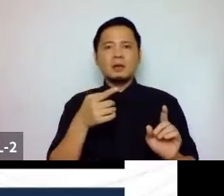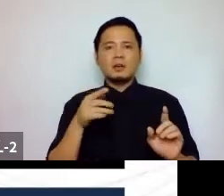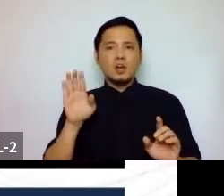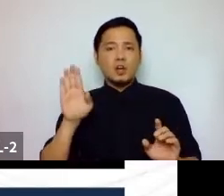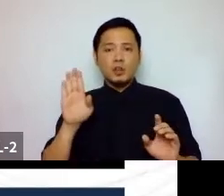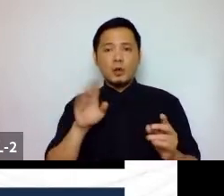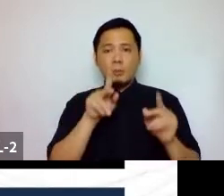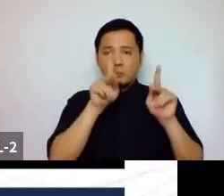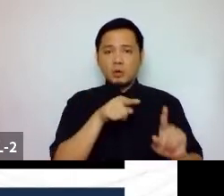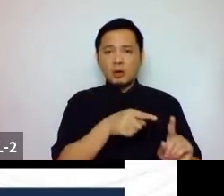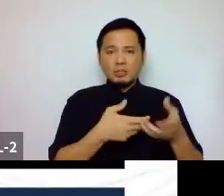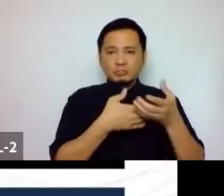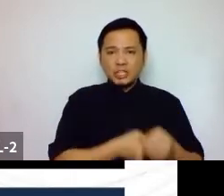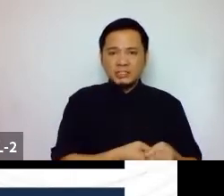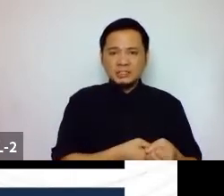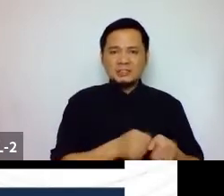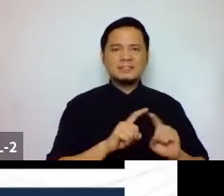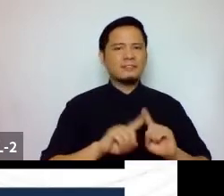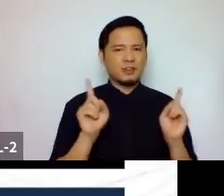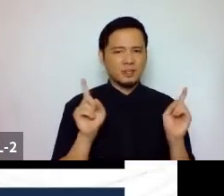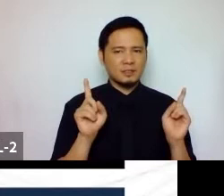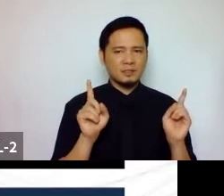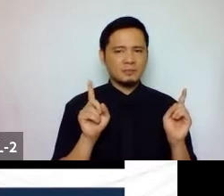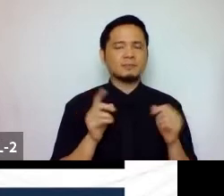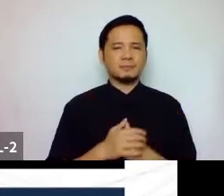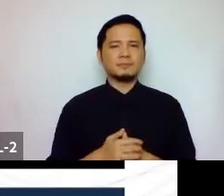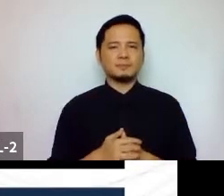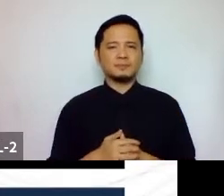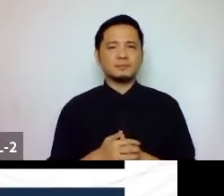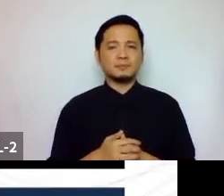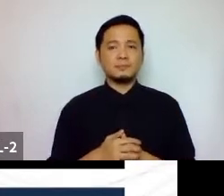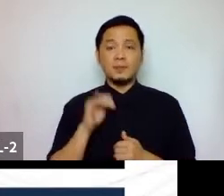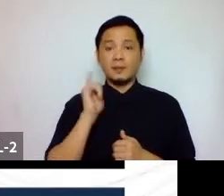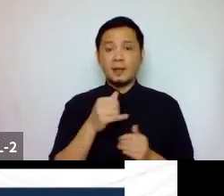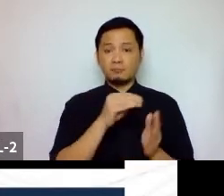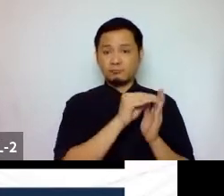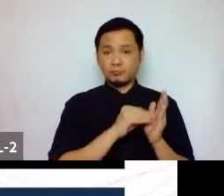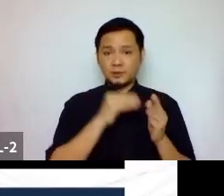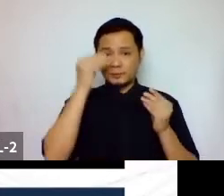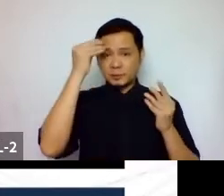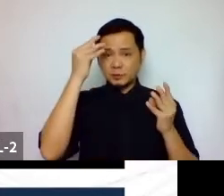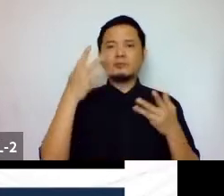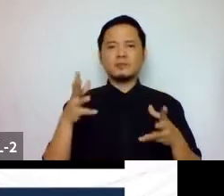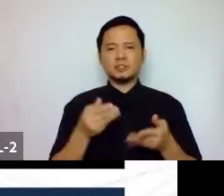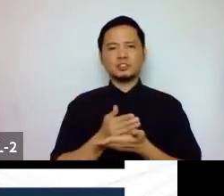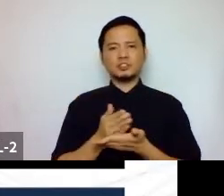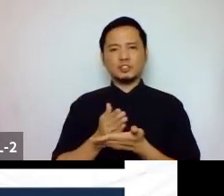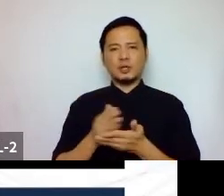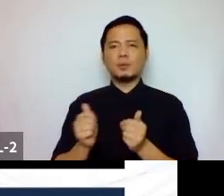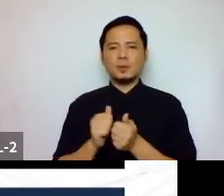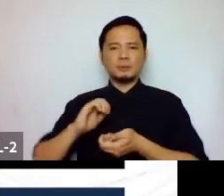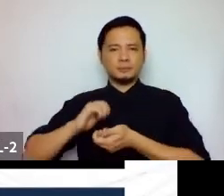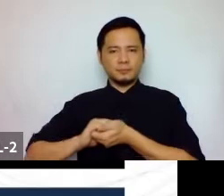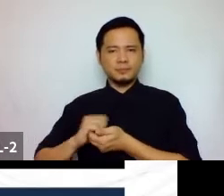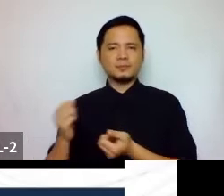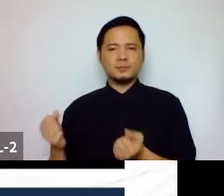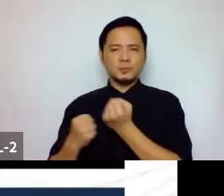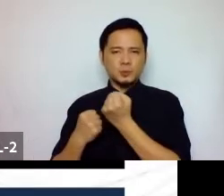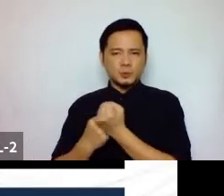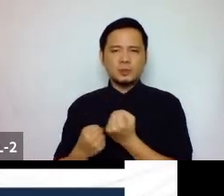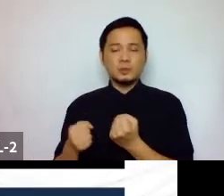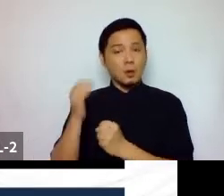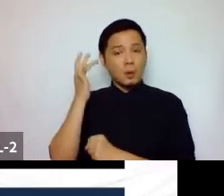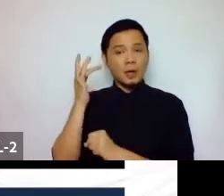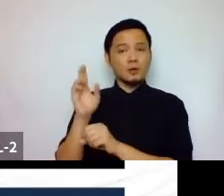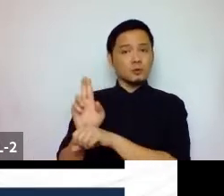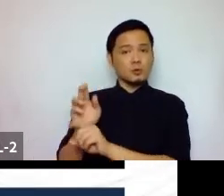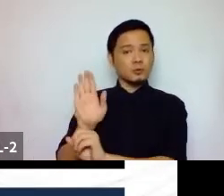We also share our reports to our partners in the civil society because they can also use this in their own campaigns.